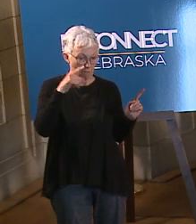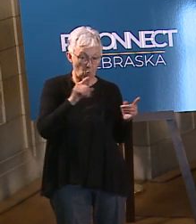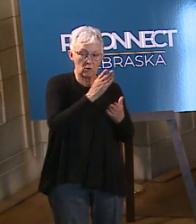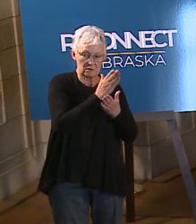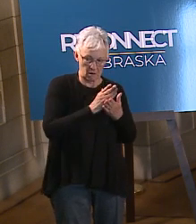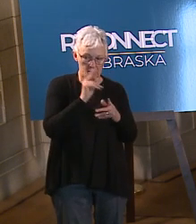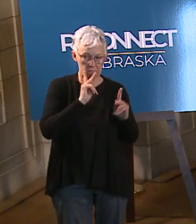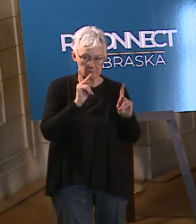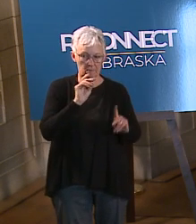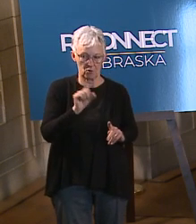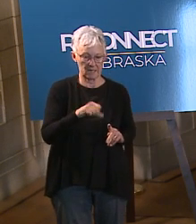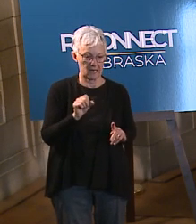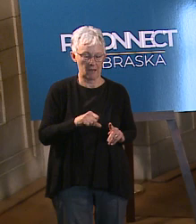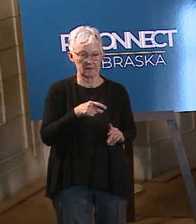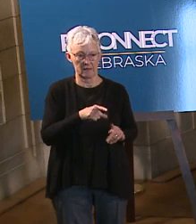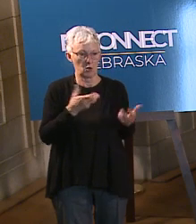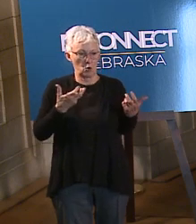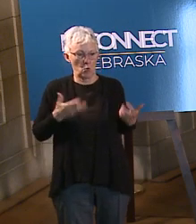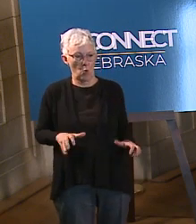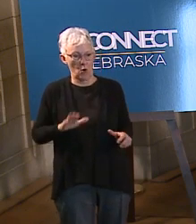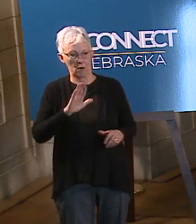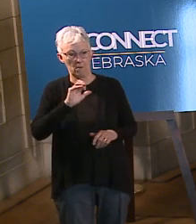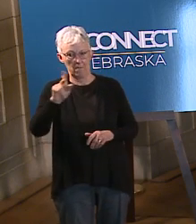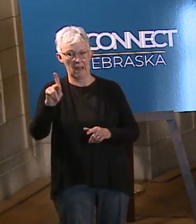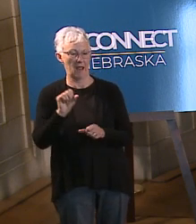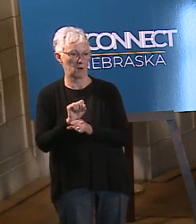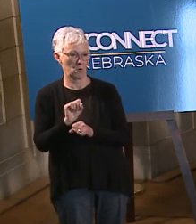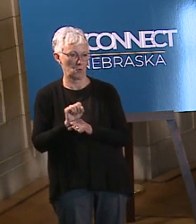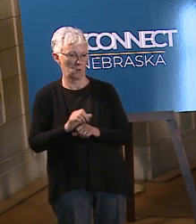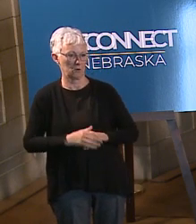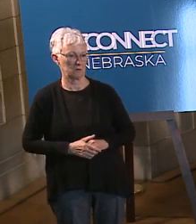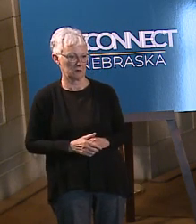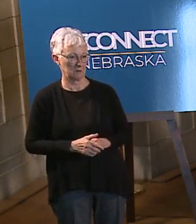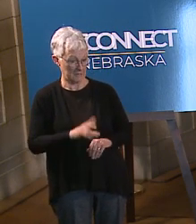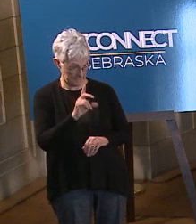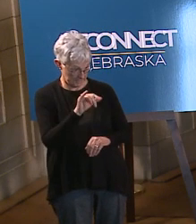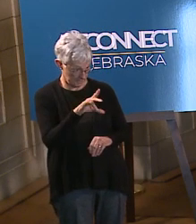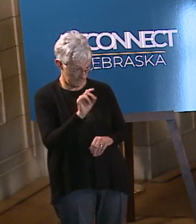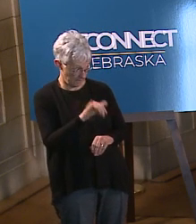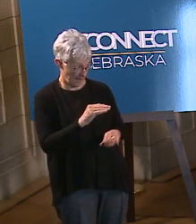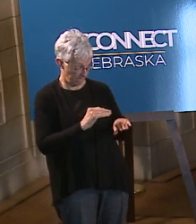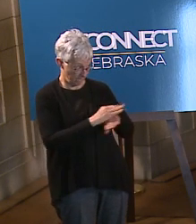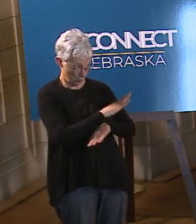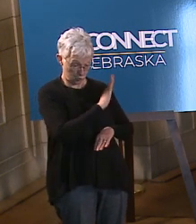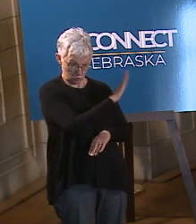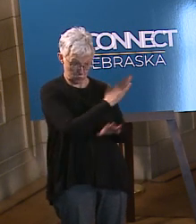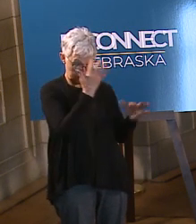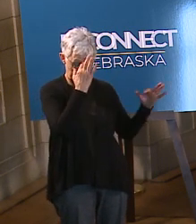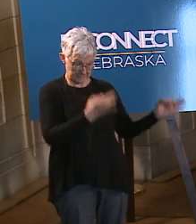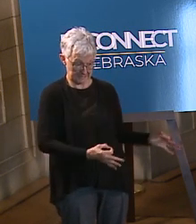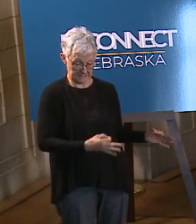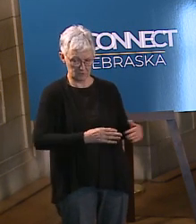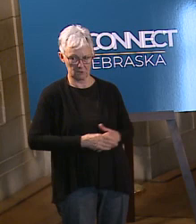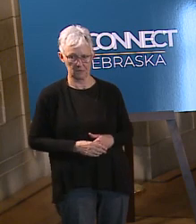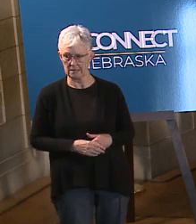I DO THINK THAT THE 300 A WEEK BENEFIT CREATES A DISINCENTIVE FOR SOME PEOPLE TO